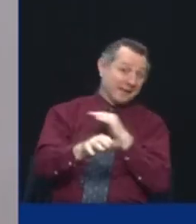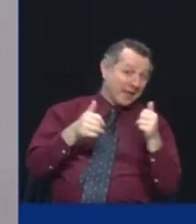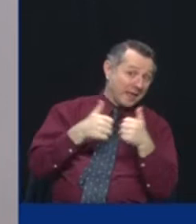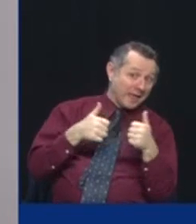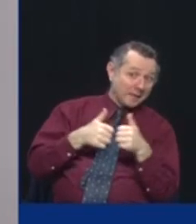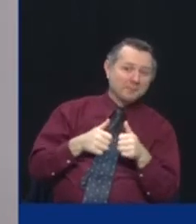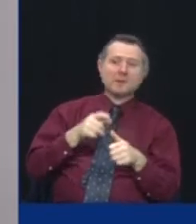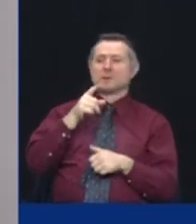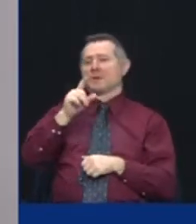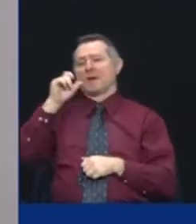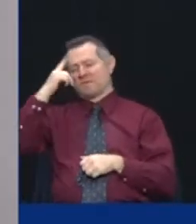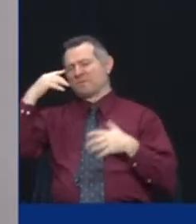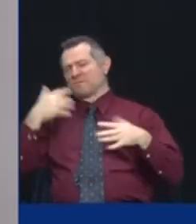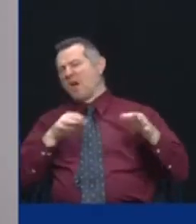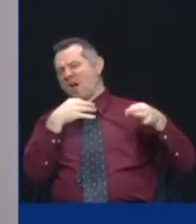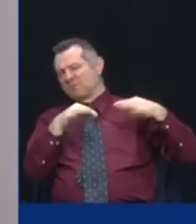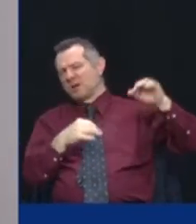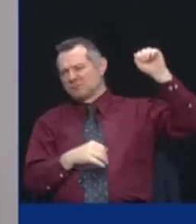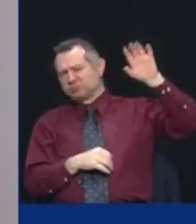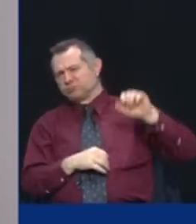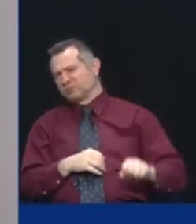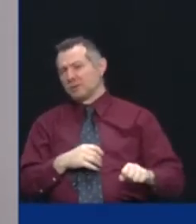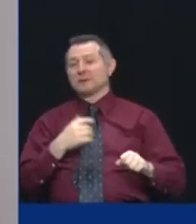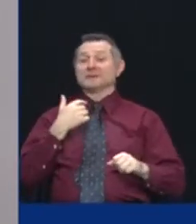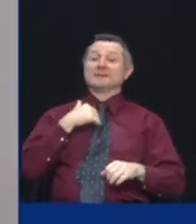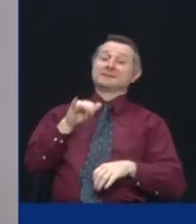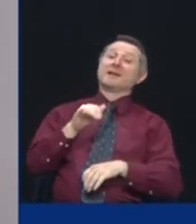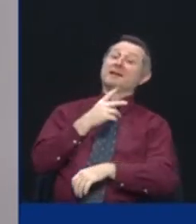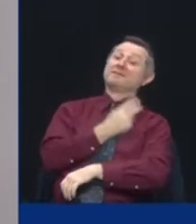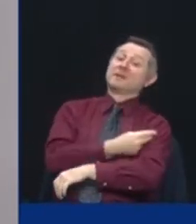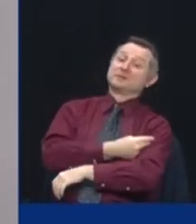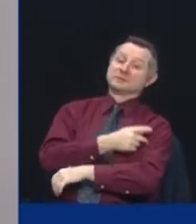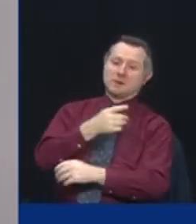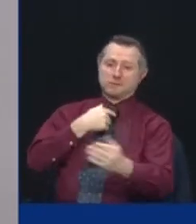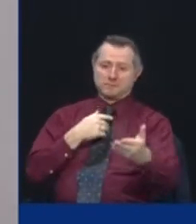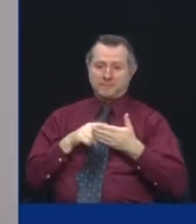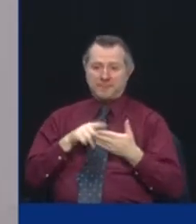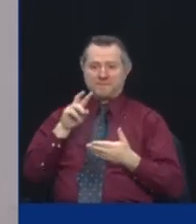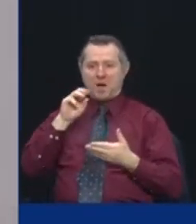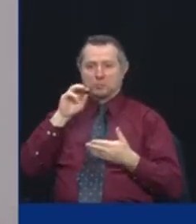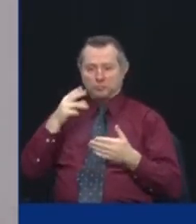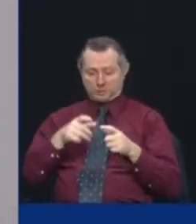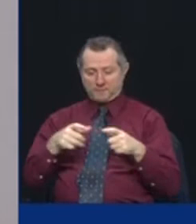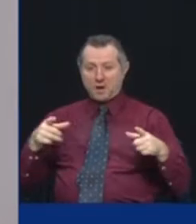WE'LL PUT IT ALL OUT ON OUR WEBSITE HOW IT'S GOING TO WORK. BASICALLY YOU COME TO THE GAME,